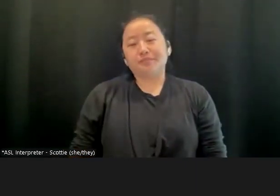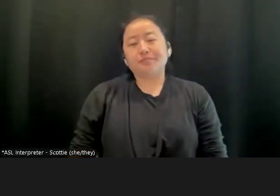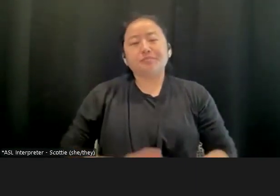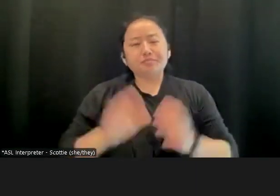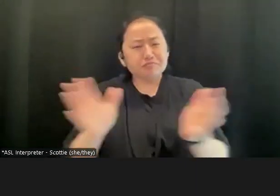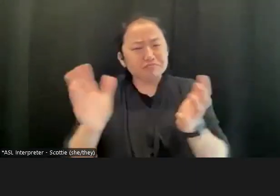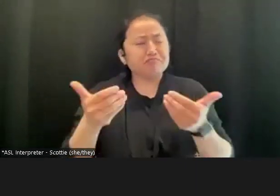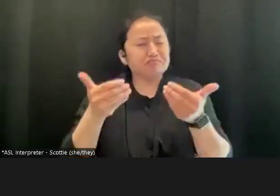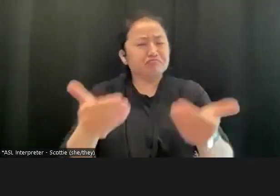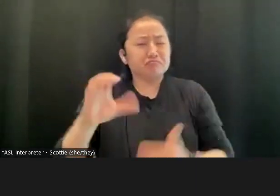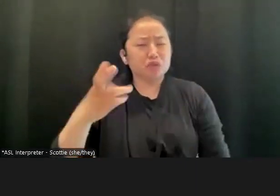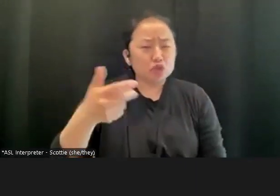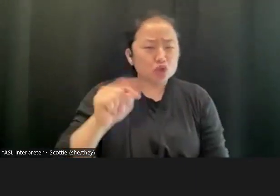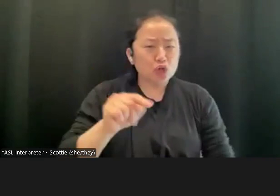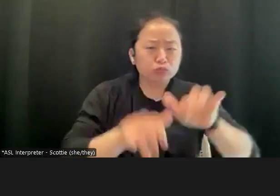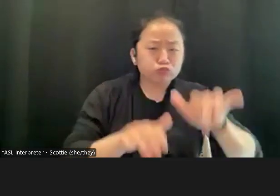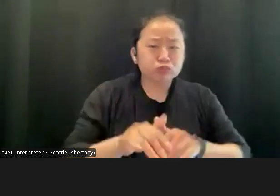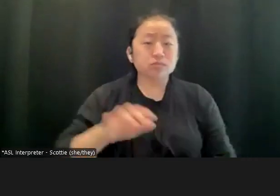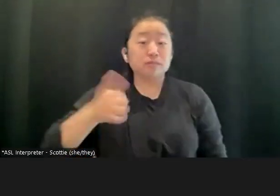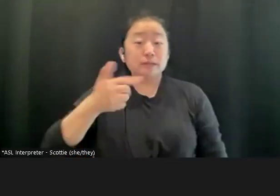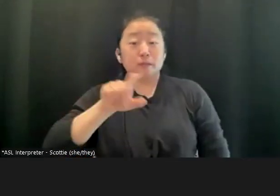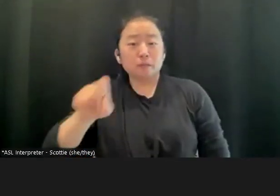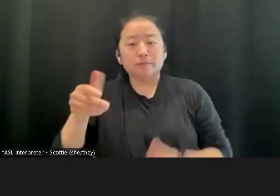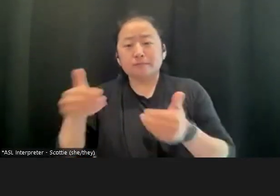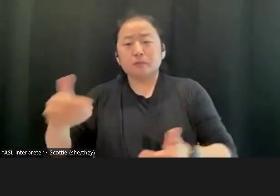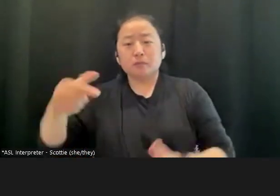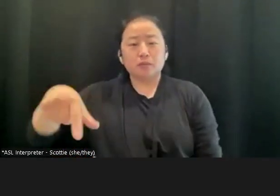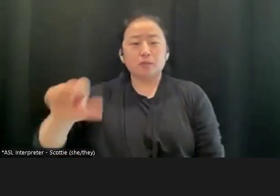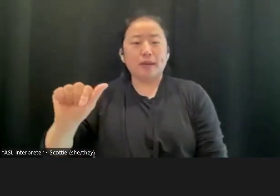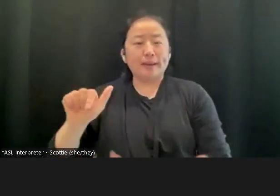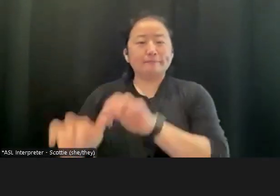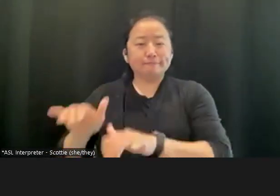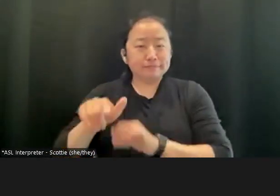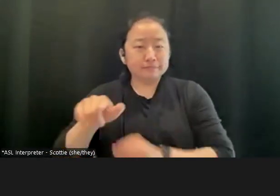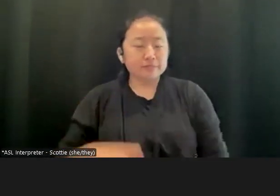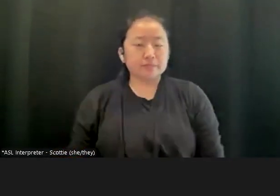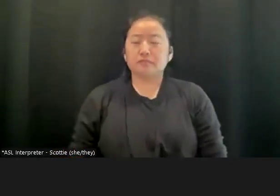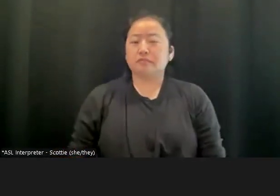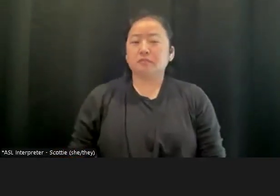the Q & A for any questions, and we will be monitoring that throughout today's session.